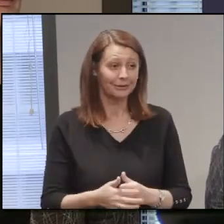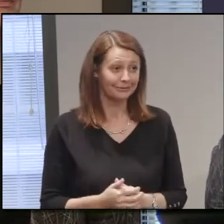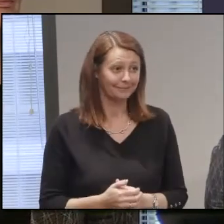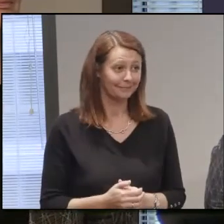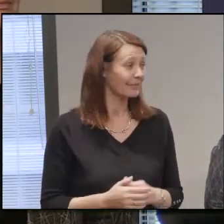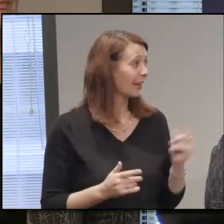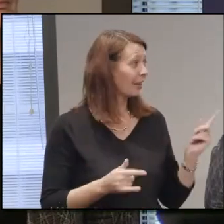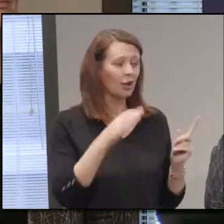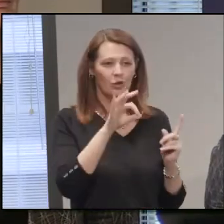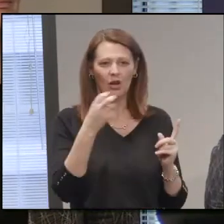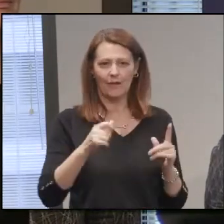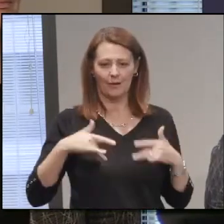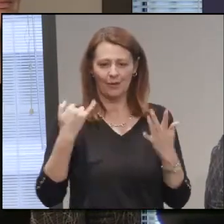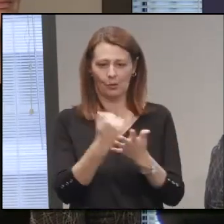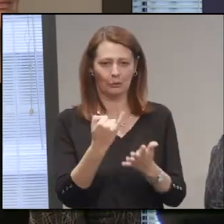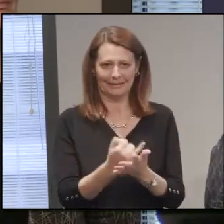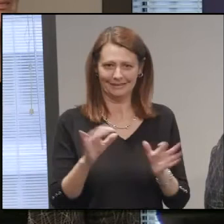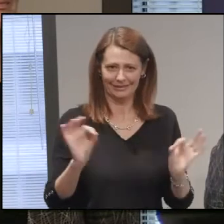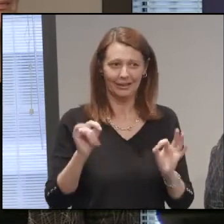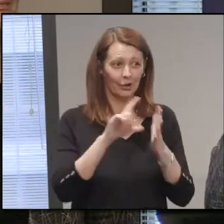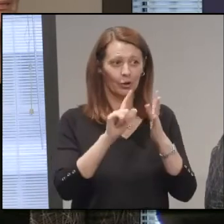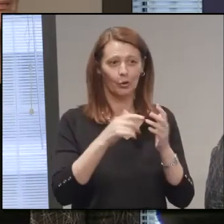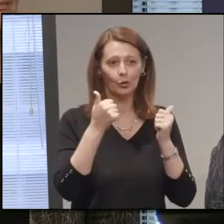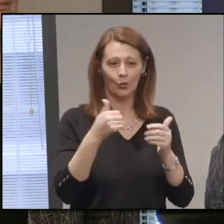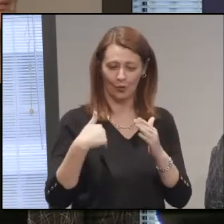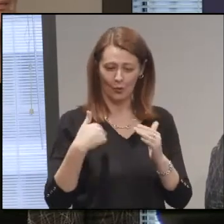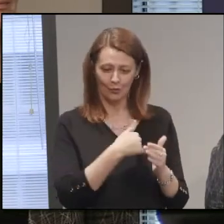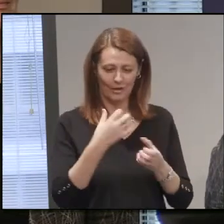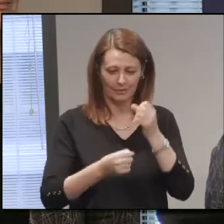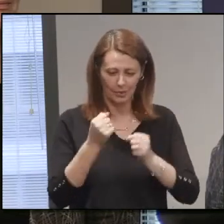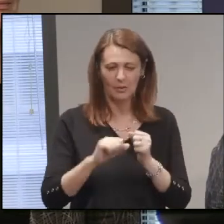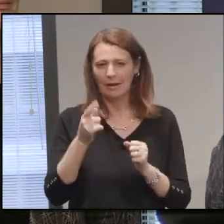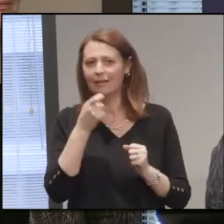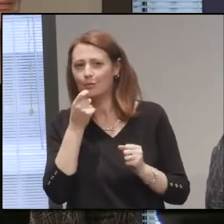You don't have to feel guilty, you did a whole lot of good with the breast milk as well as a little bit of bad.